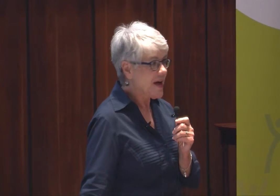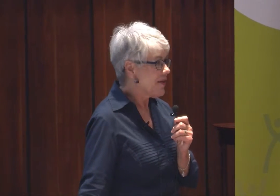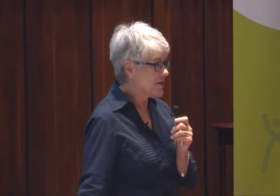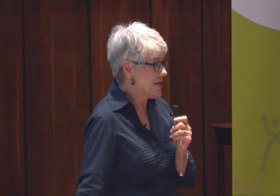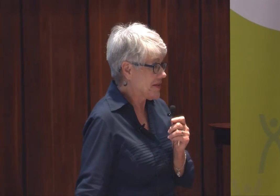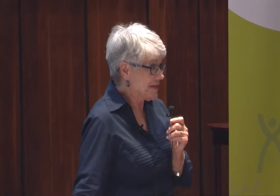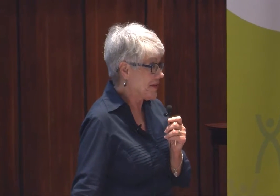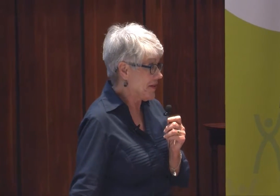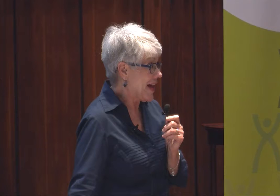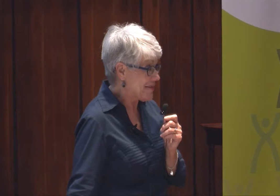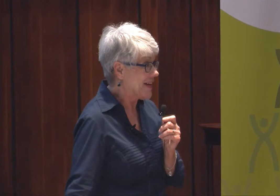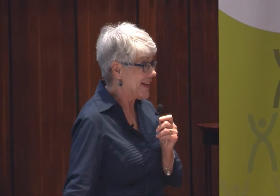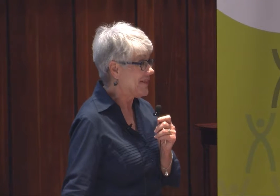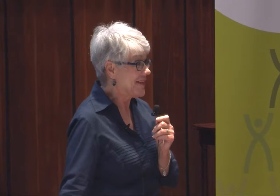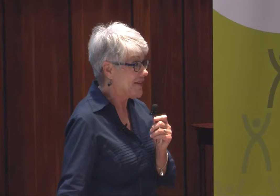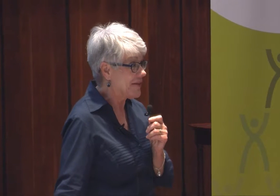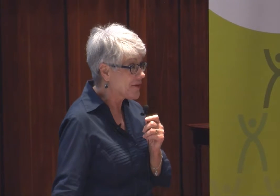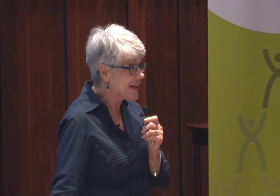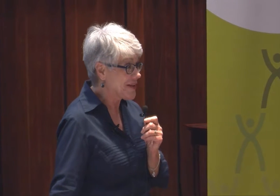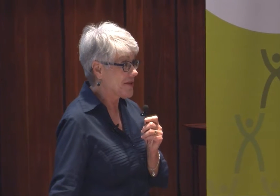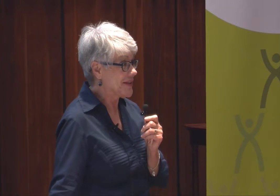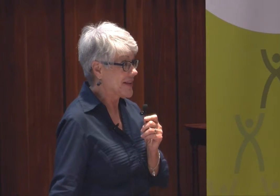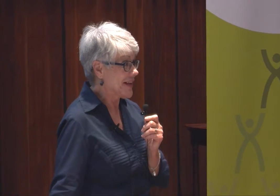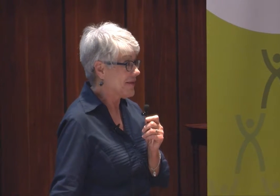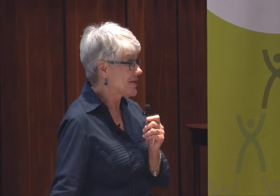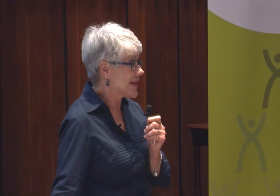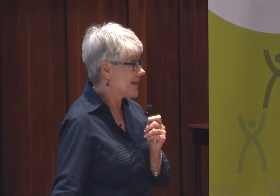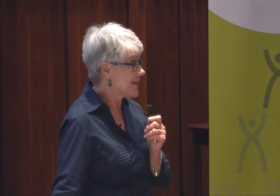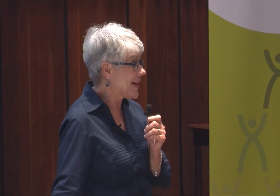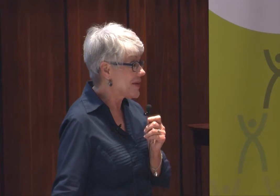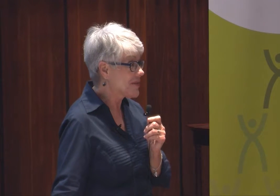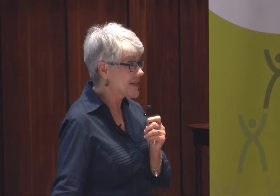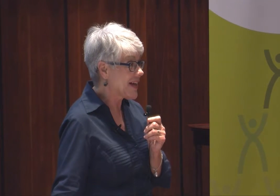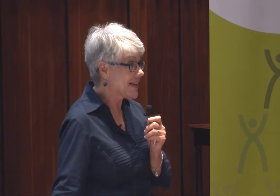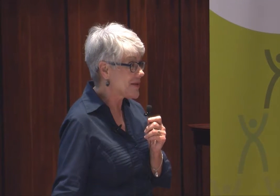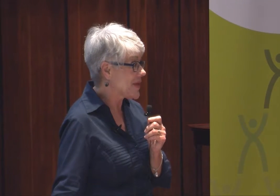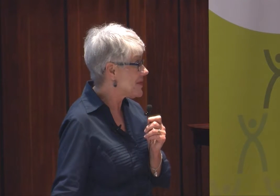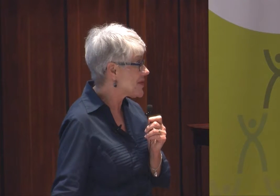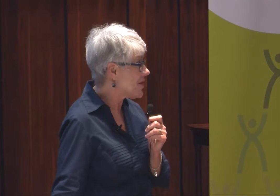dollars just is still a lot of money, but if you have great insurance, and it covers eighty or ninety percent, so babies go